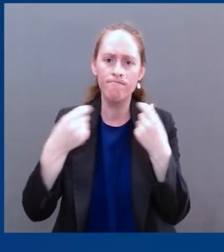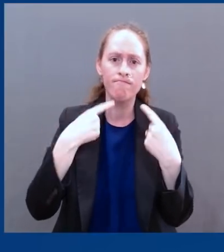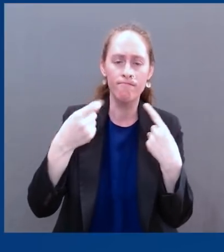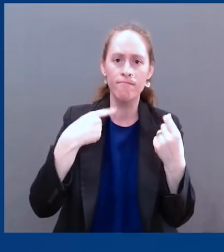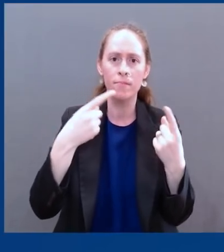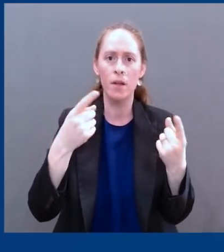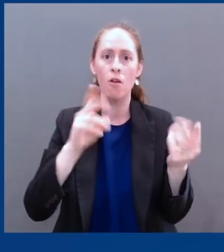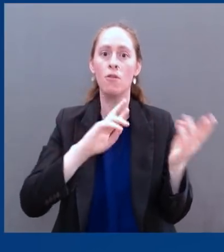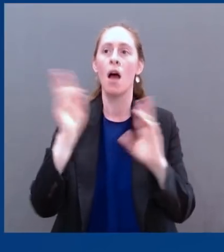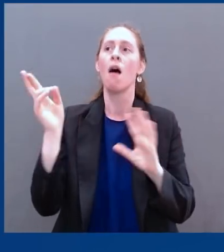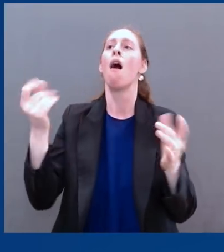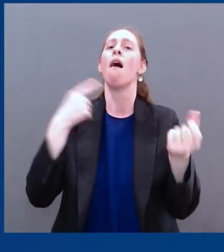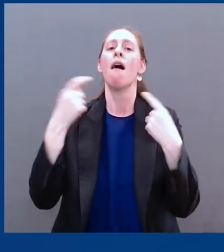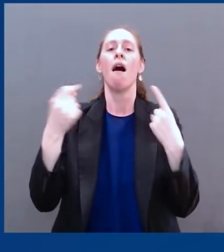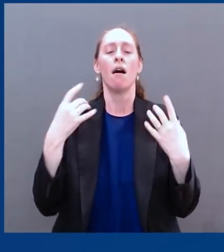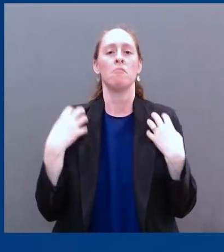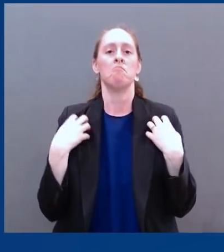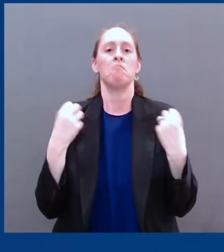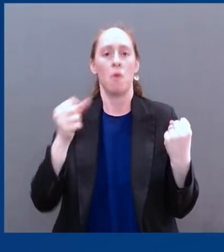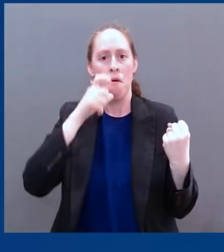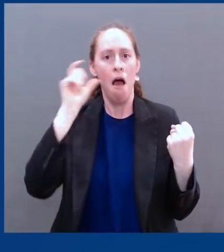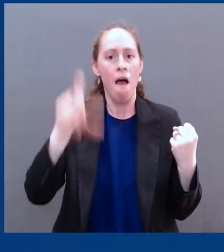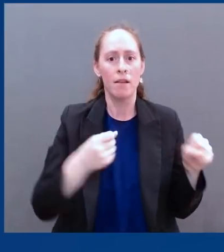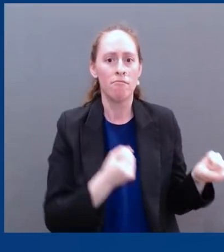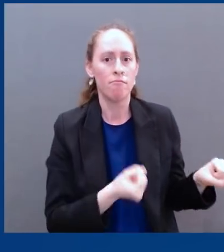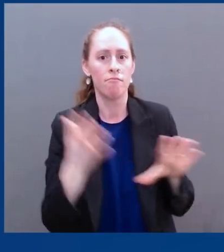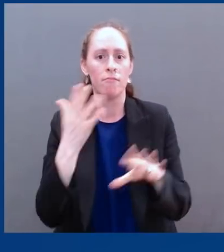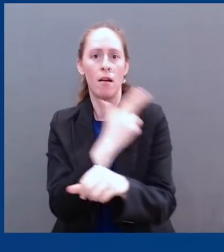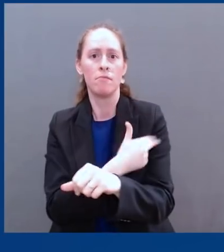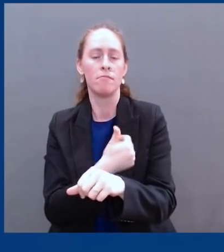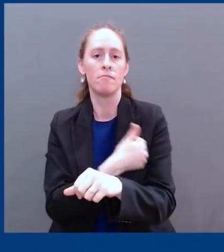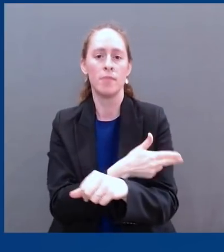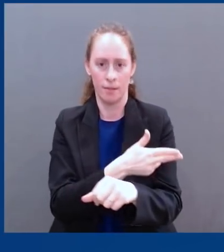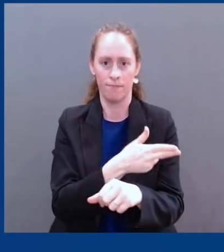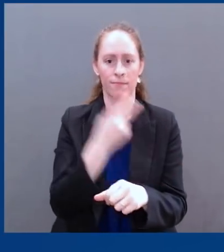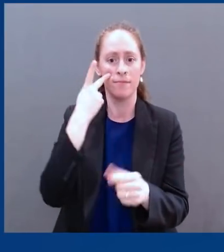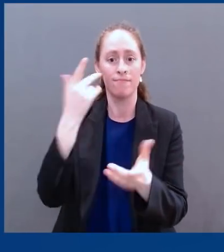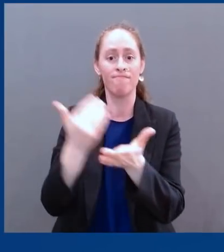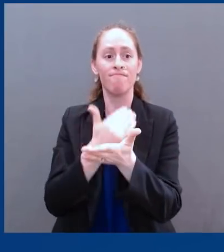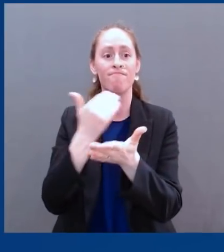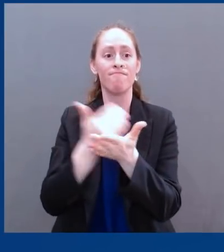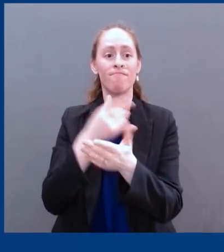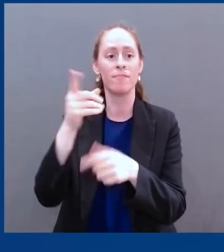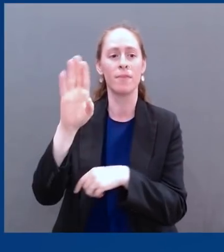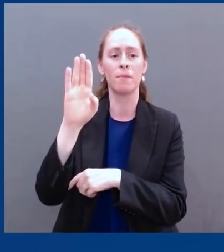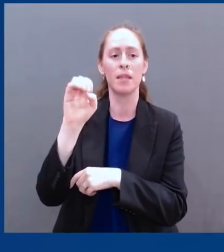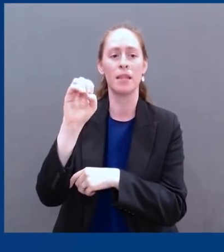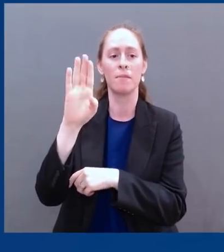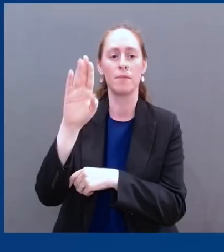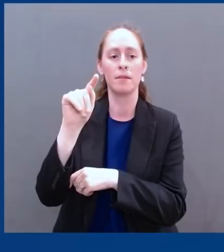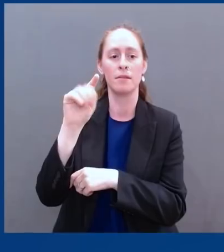the one you see on the far right, bebtelovimab. I want to talk a little bit about that. Next slide.